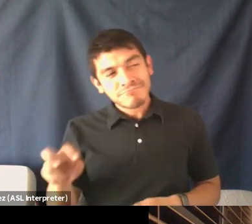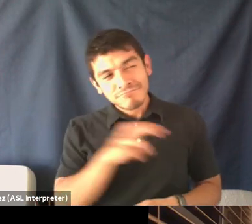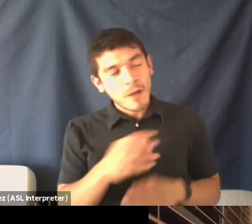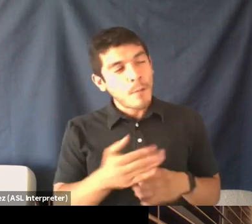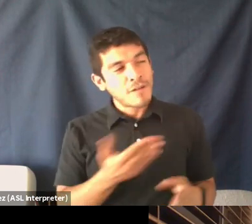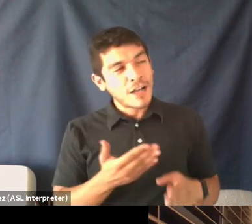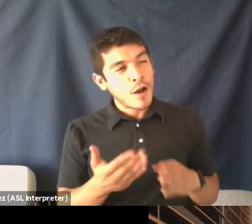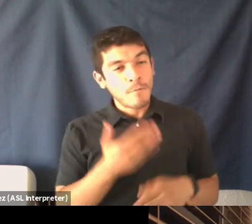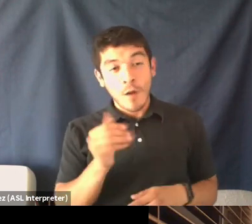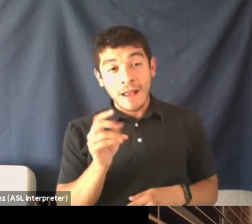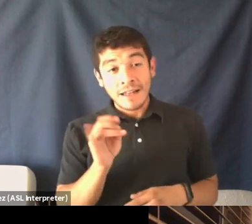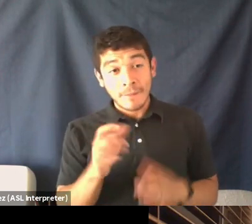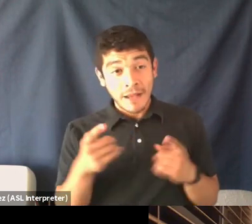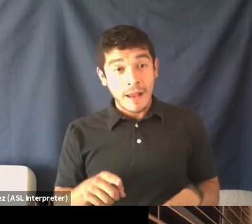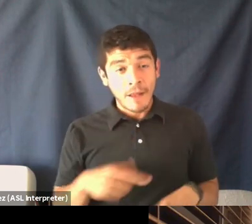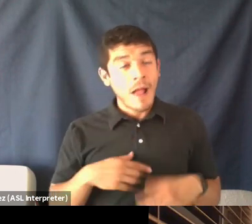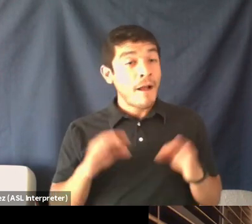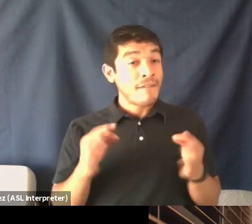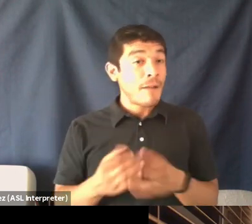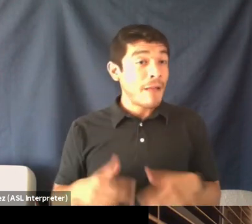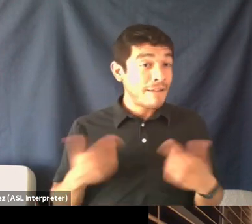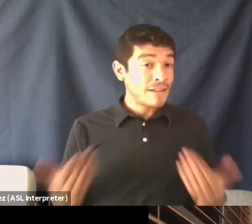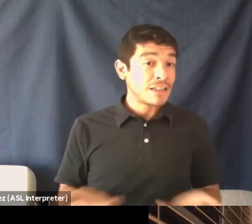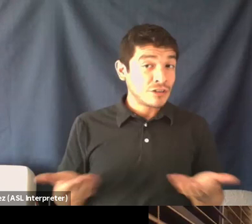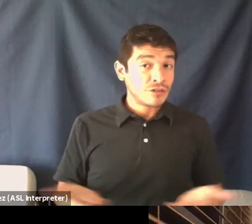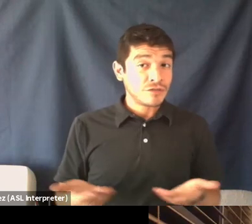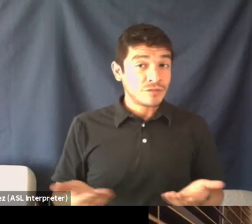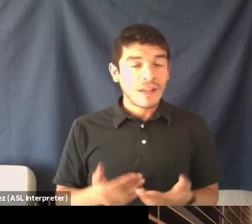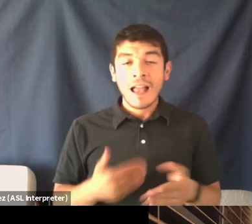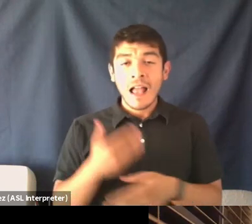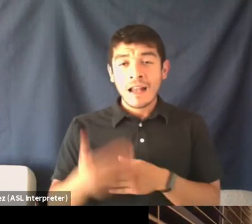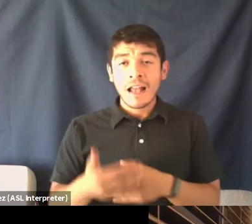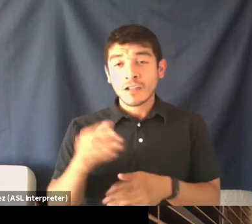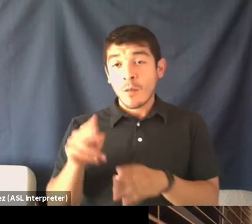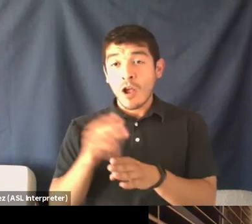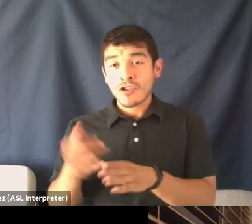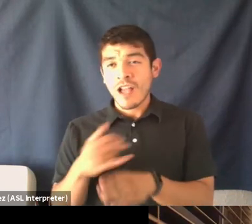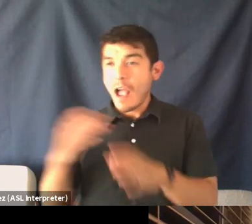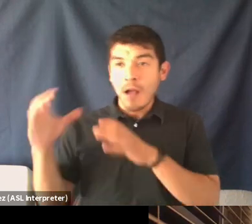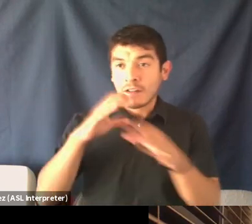My family lives here. There is a project the, next documentary project I was searching around on is also a story here.